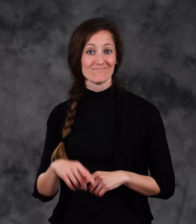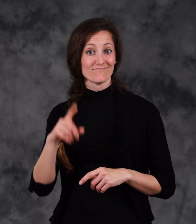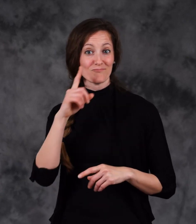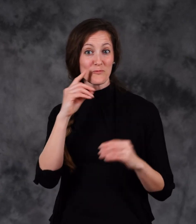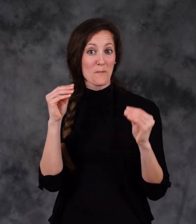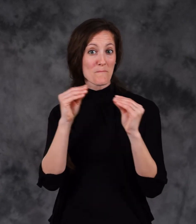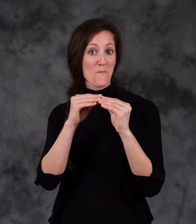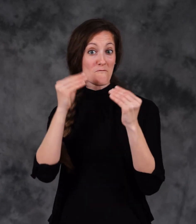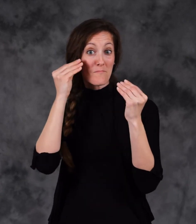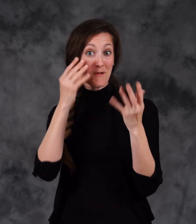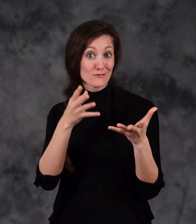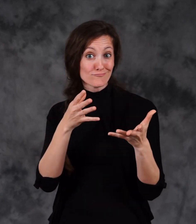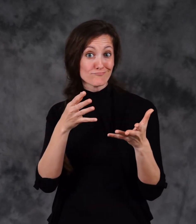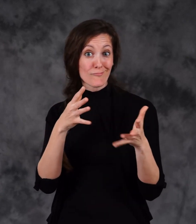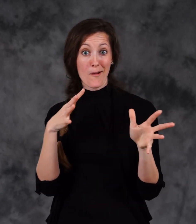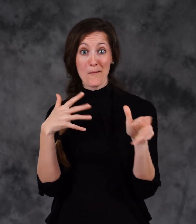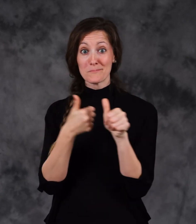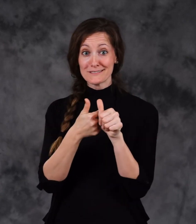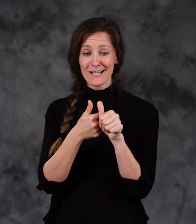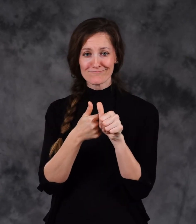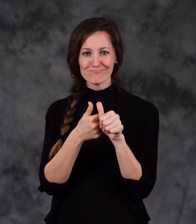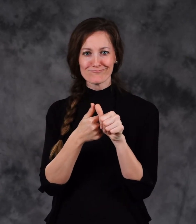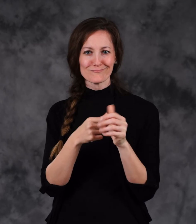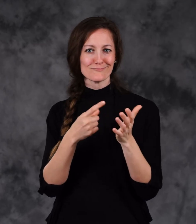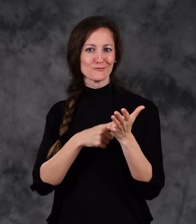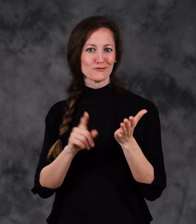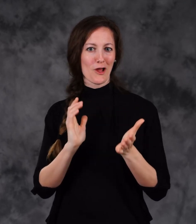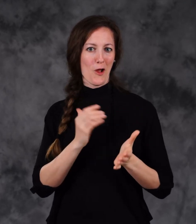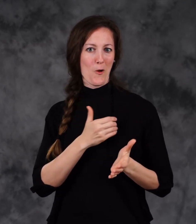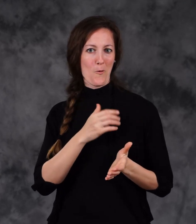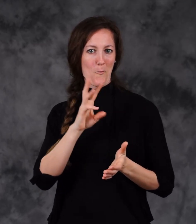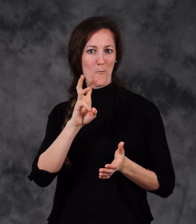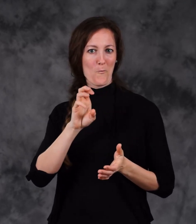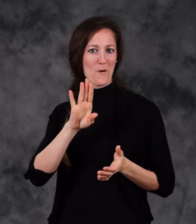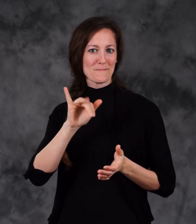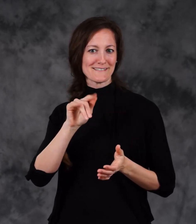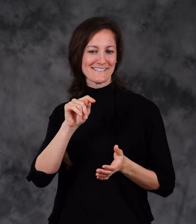For more information and to sign up for alerts, visit our website.